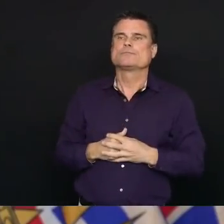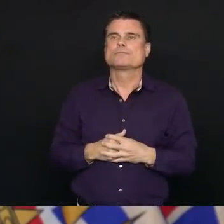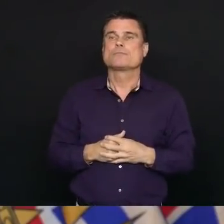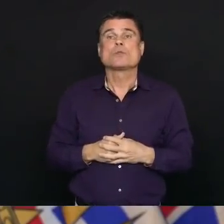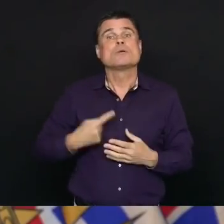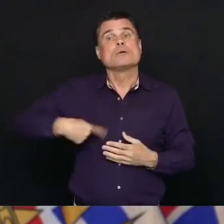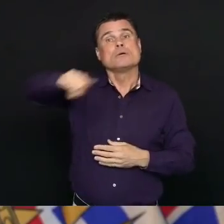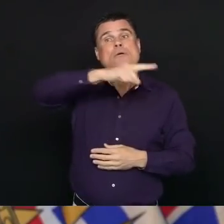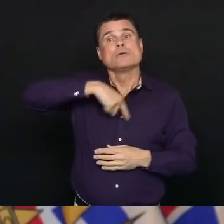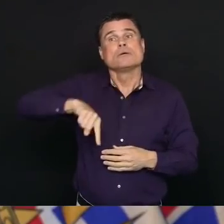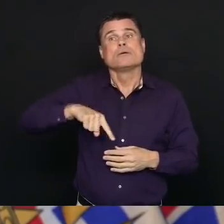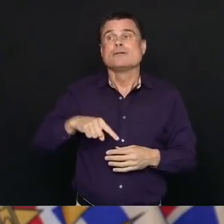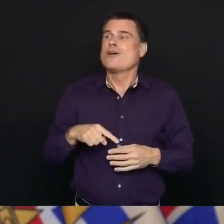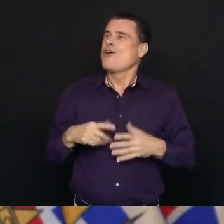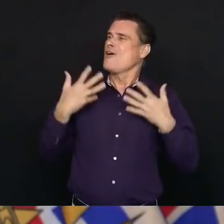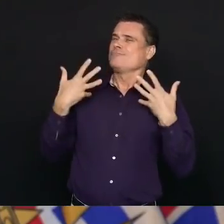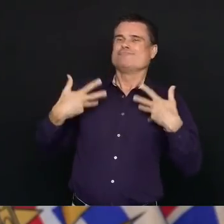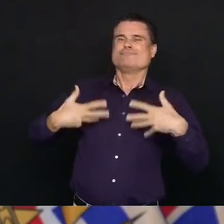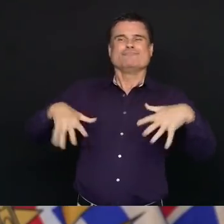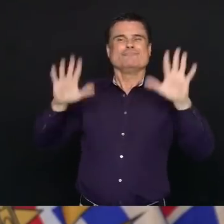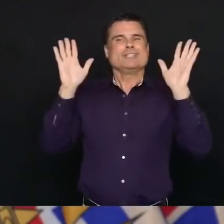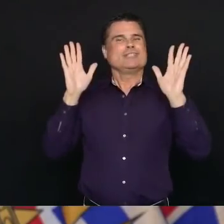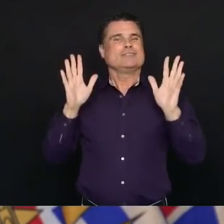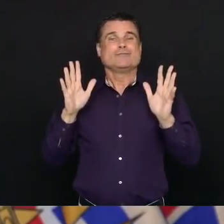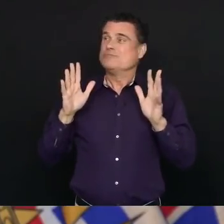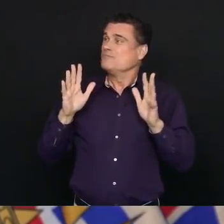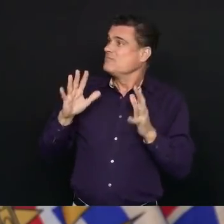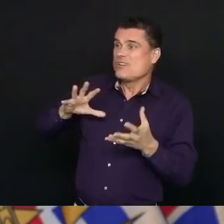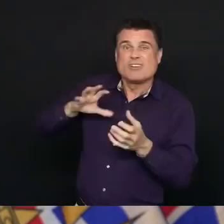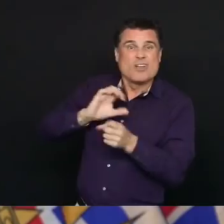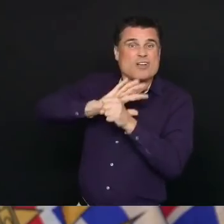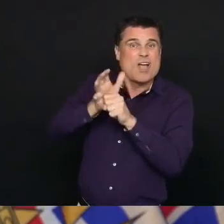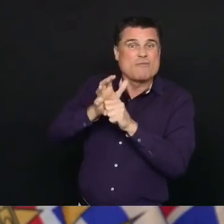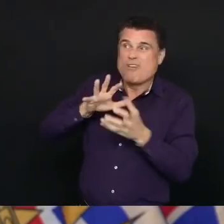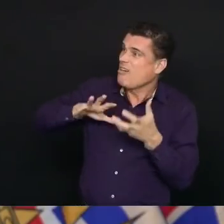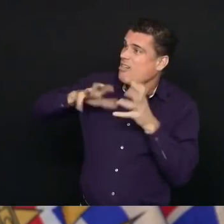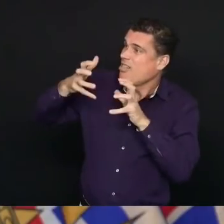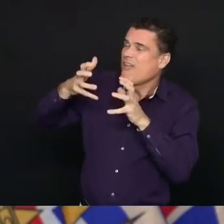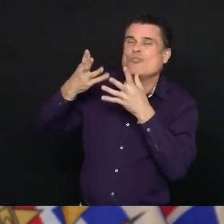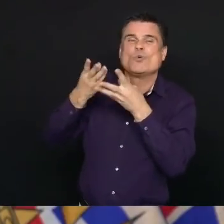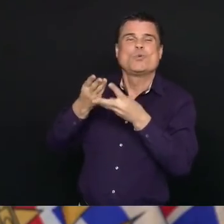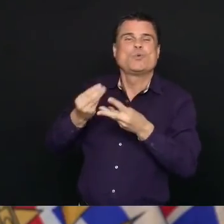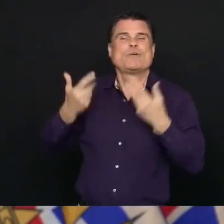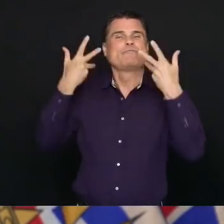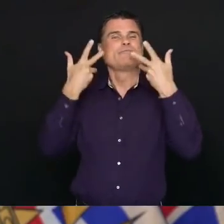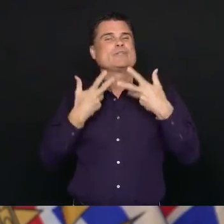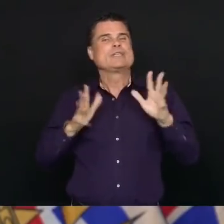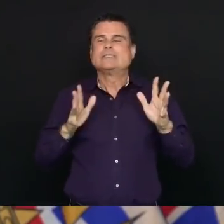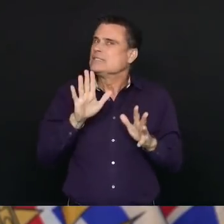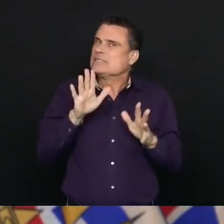for the rest of their lives in the work you're doing is imparted incredibly important.